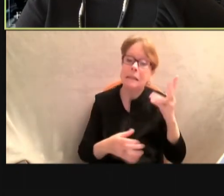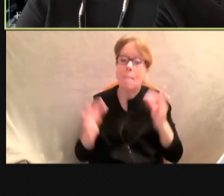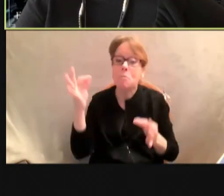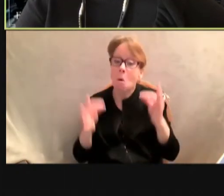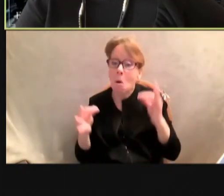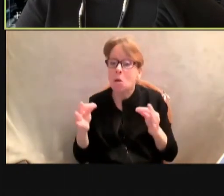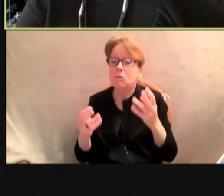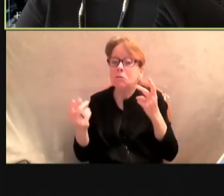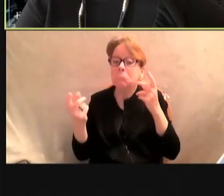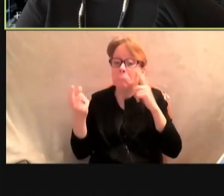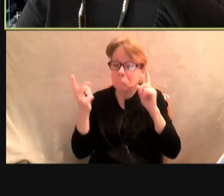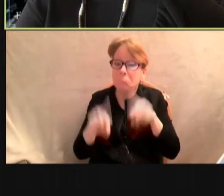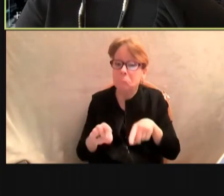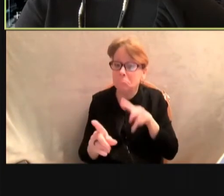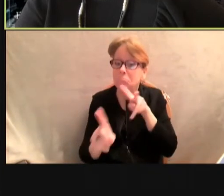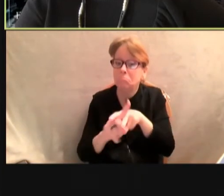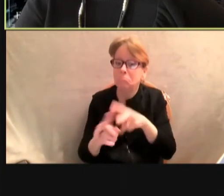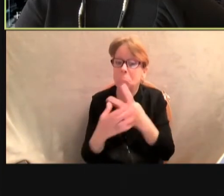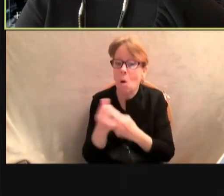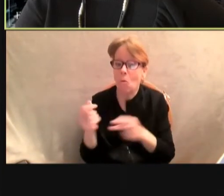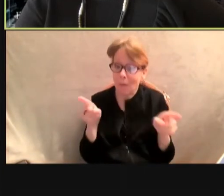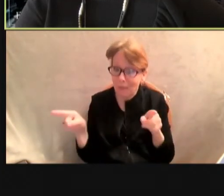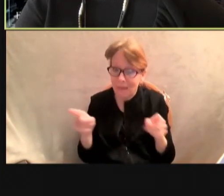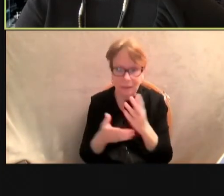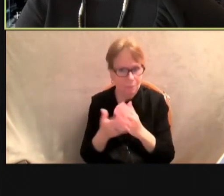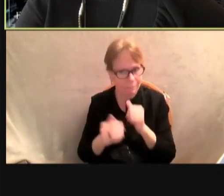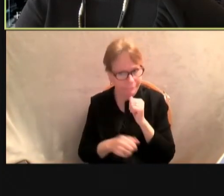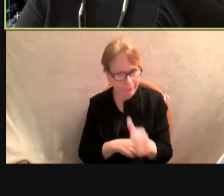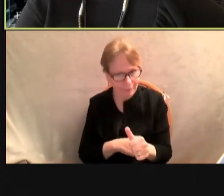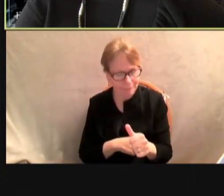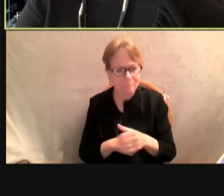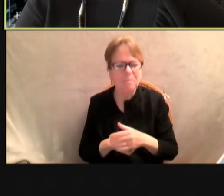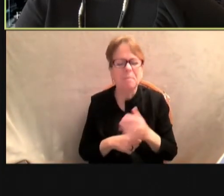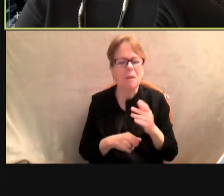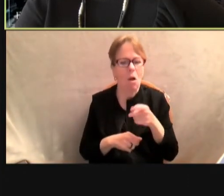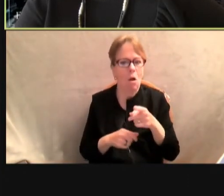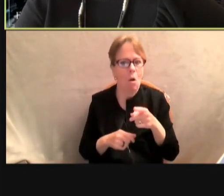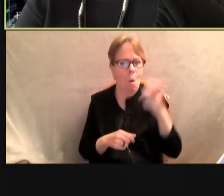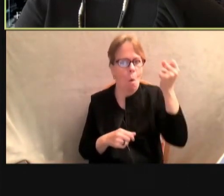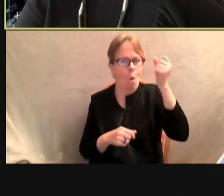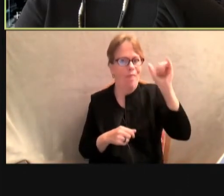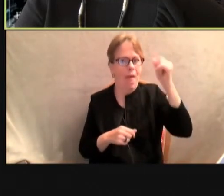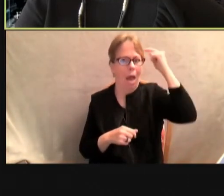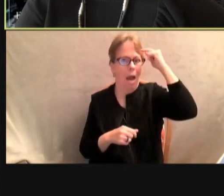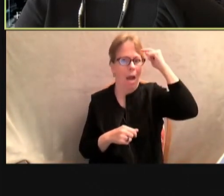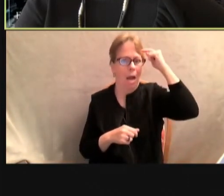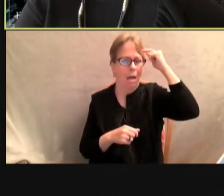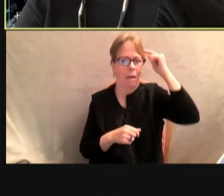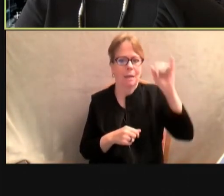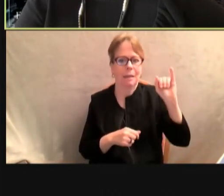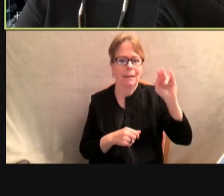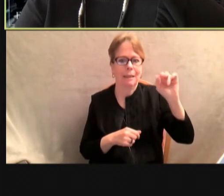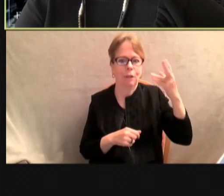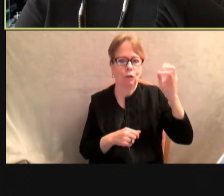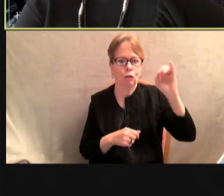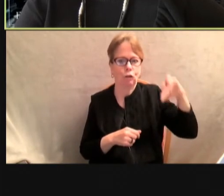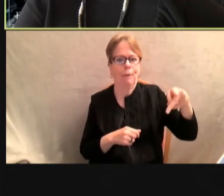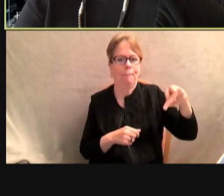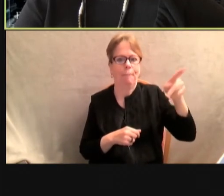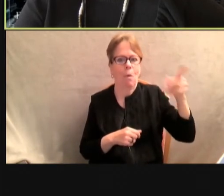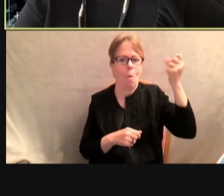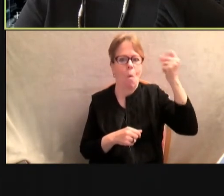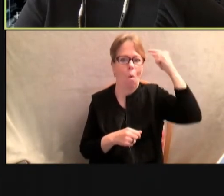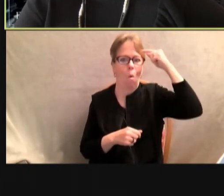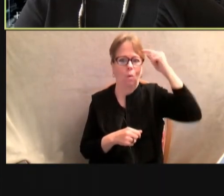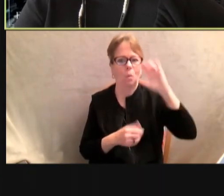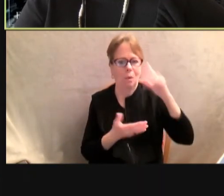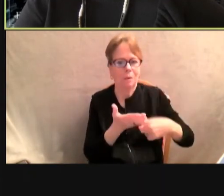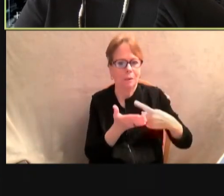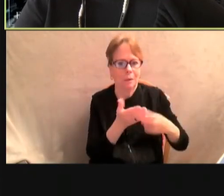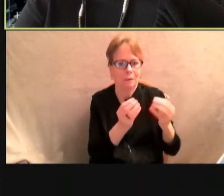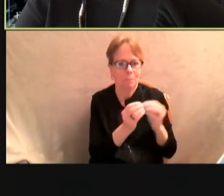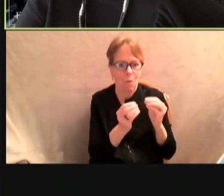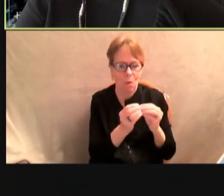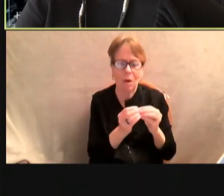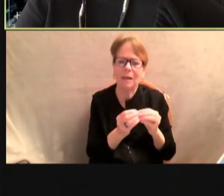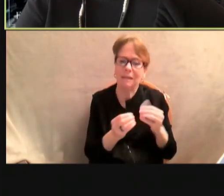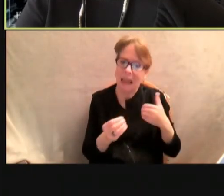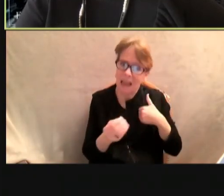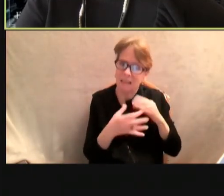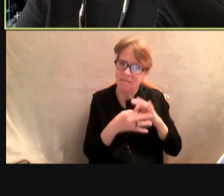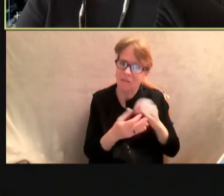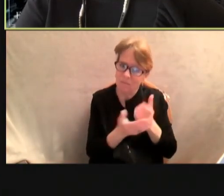in a few moments the different ways to enforce your civil rights. Pre-employment discrimination